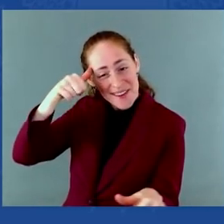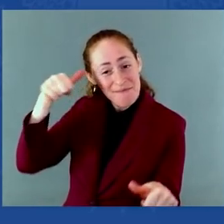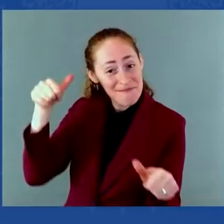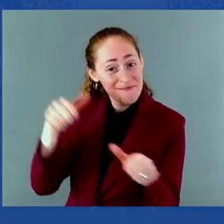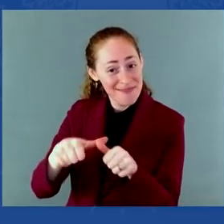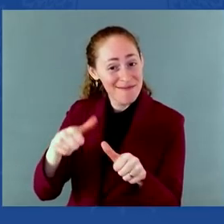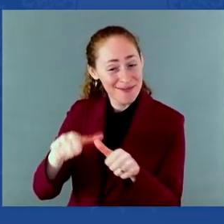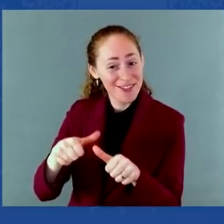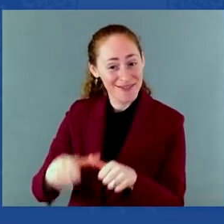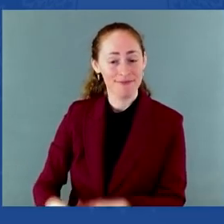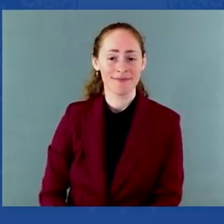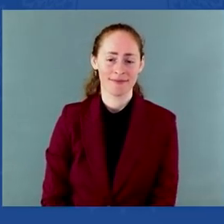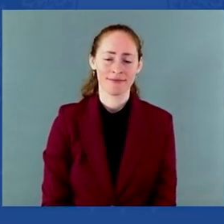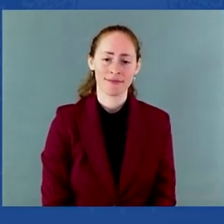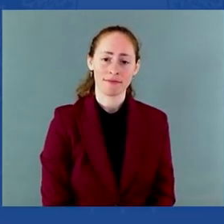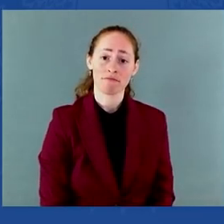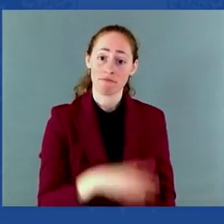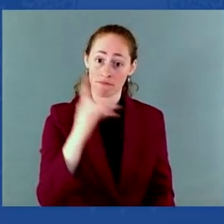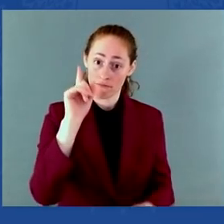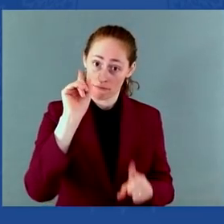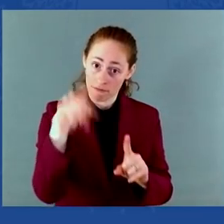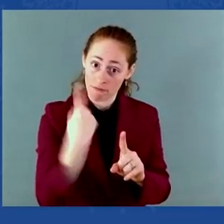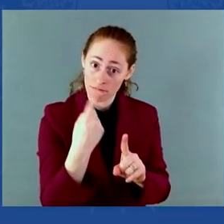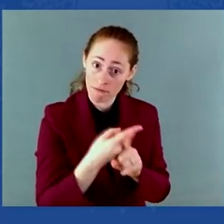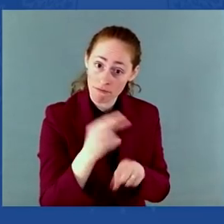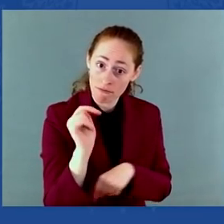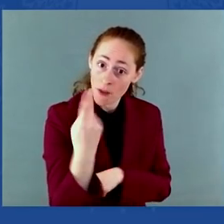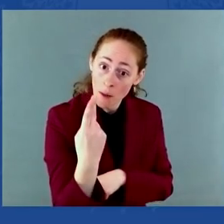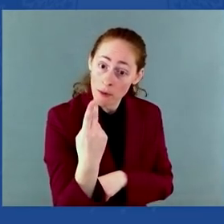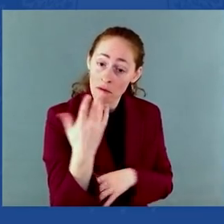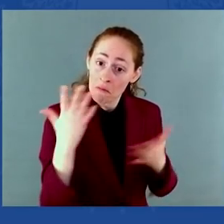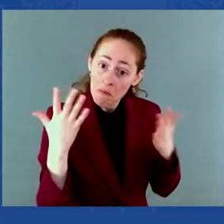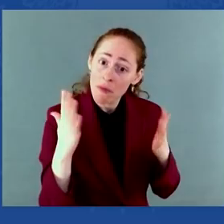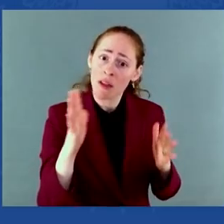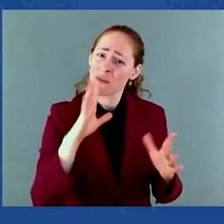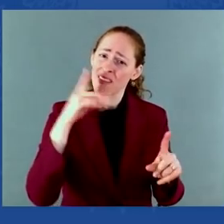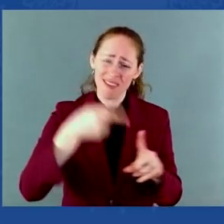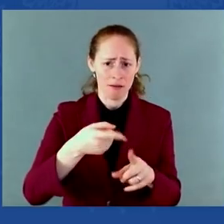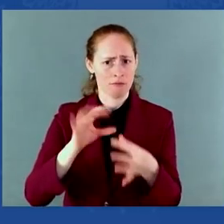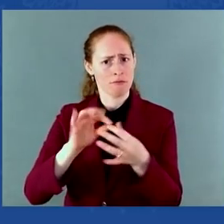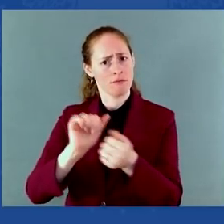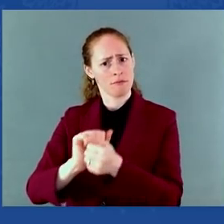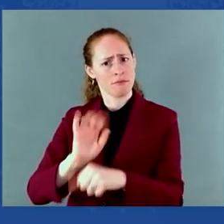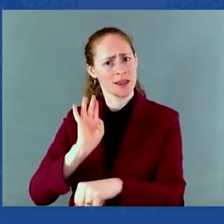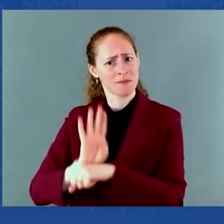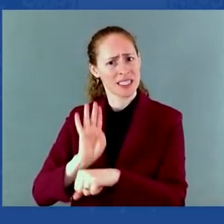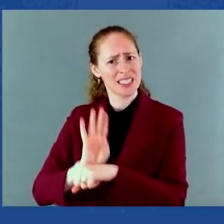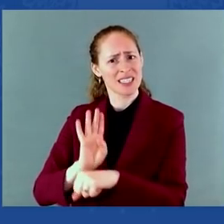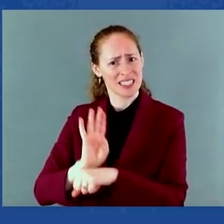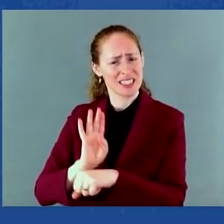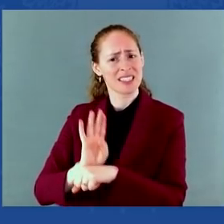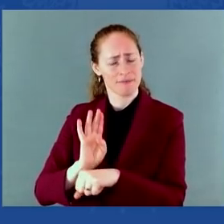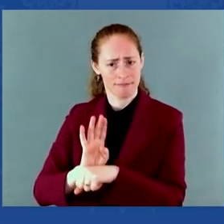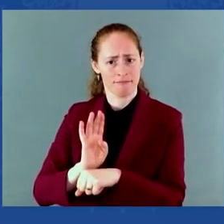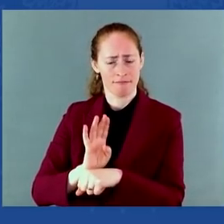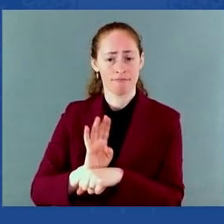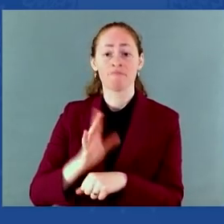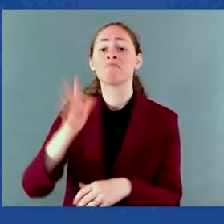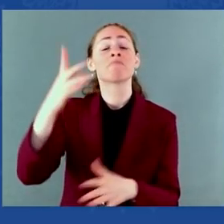but New Hampshire businesses as well. Today, 1 in every 10 New Hampshire households doesn't have Internet subscriptions. And in a lot of places,